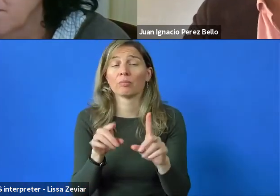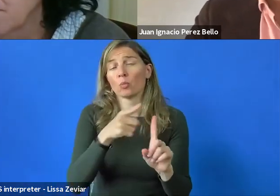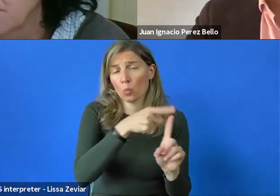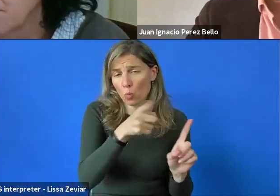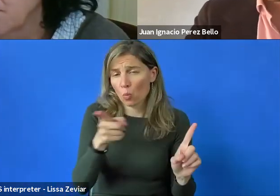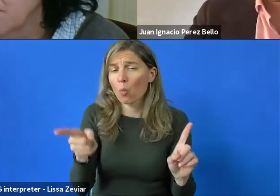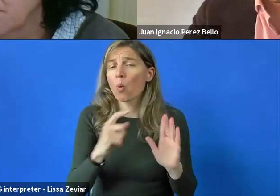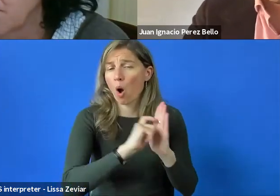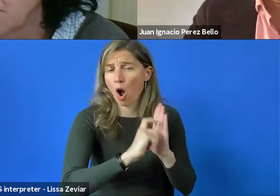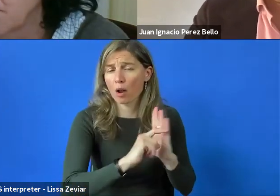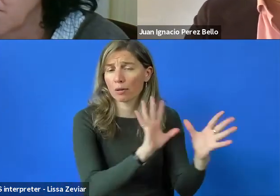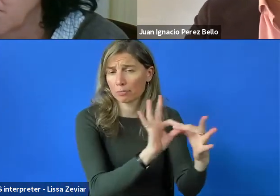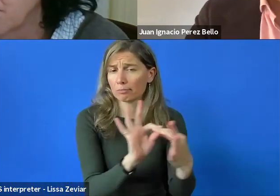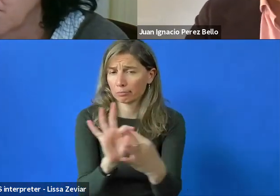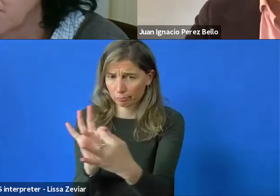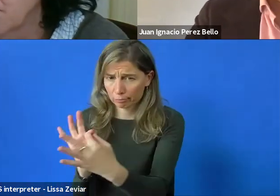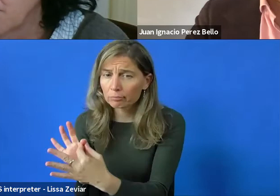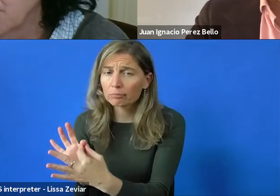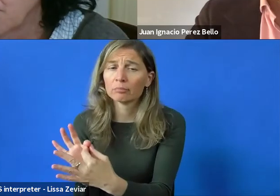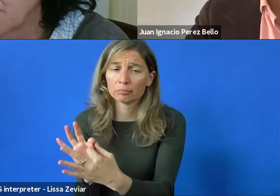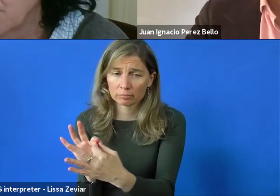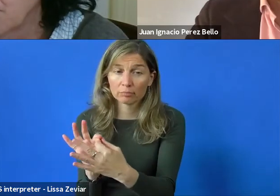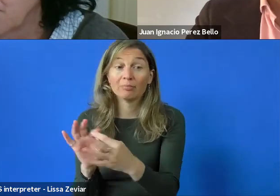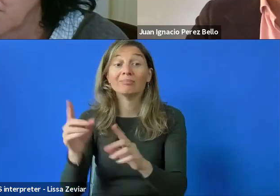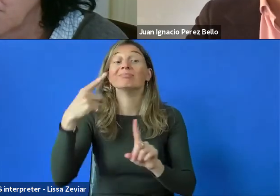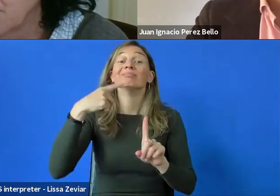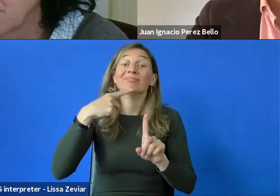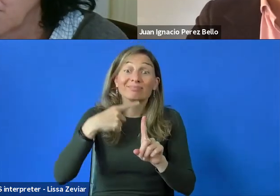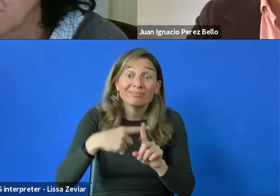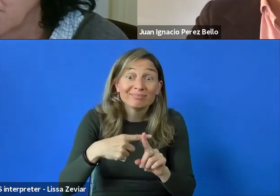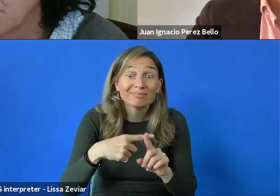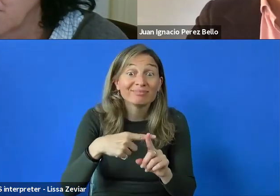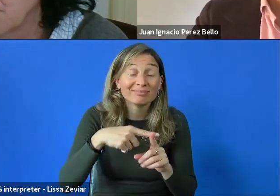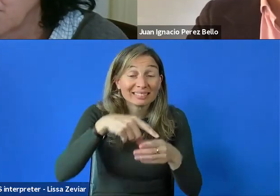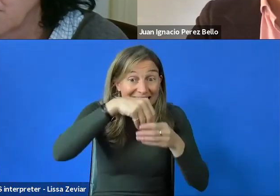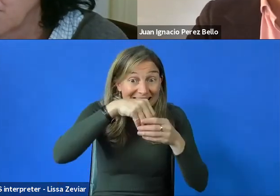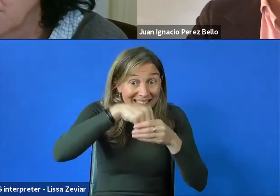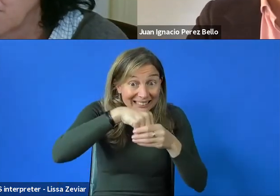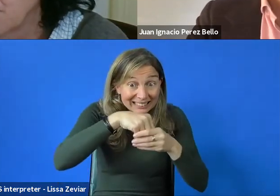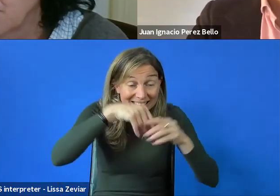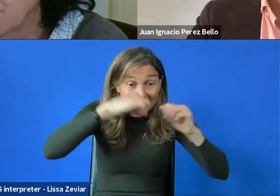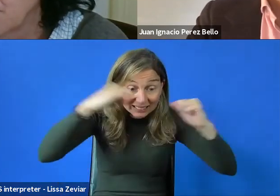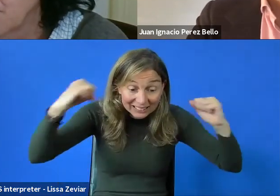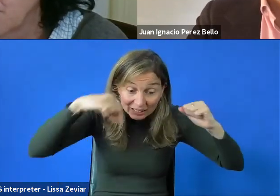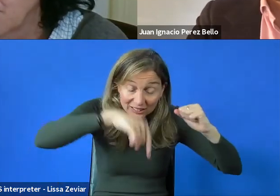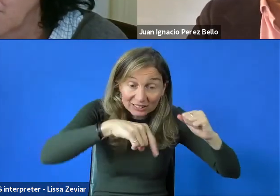and it's important to highlight in terms of substance as well that the CRPD has adopted General Comment number 3